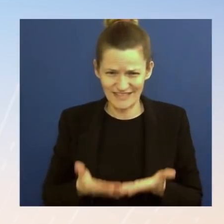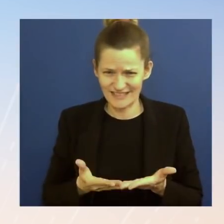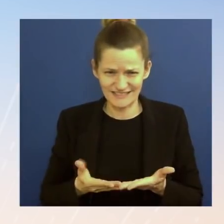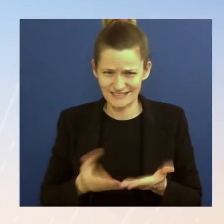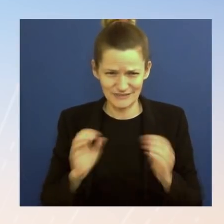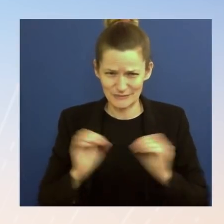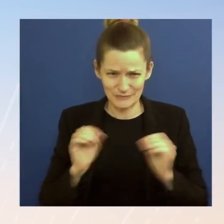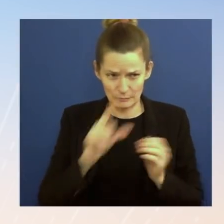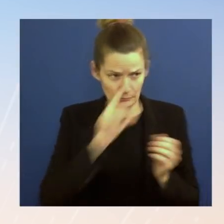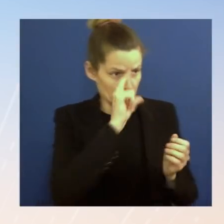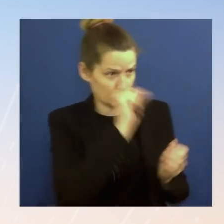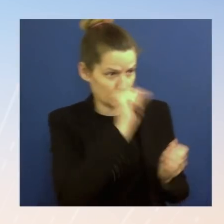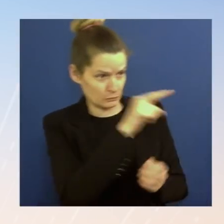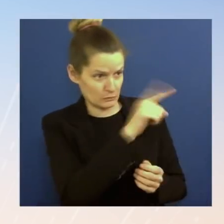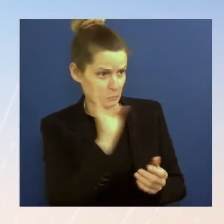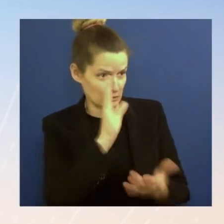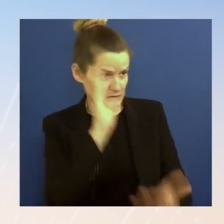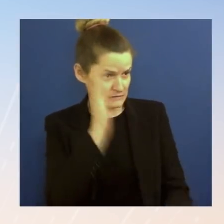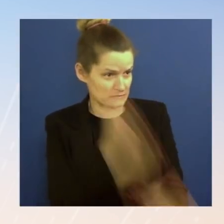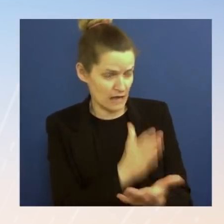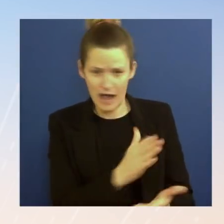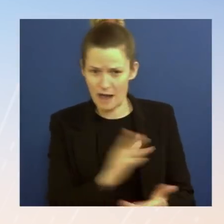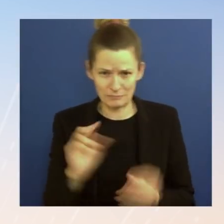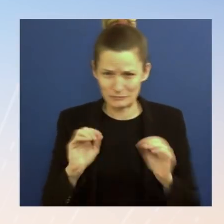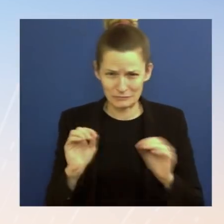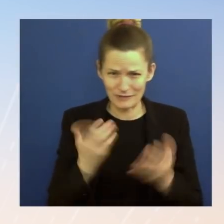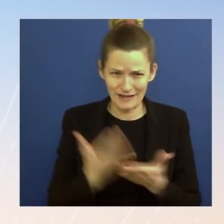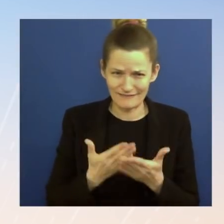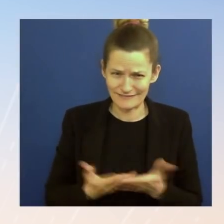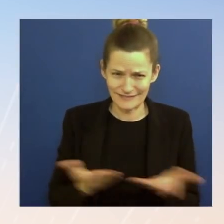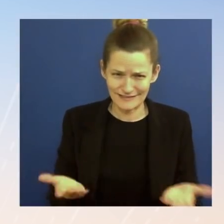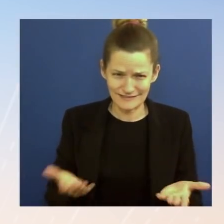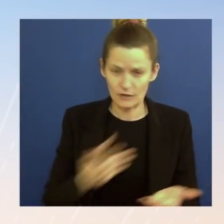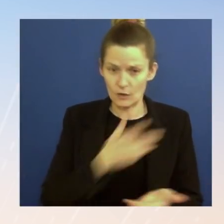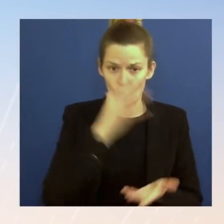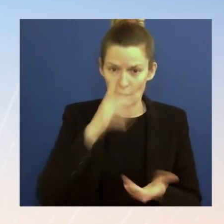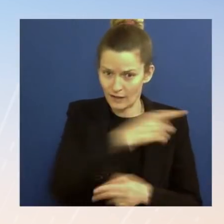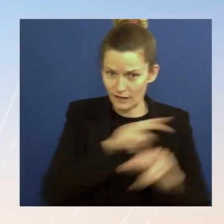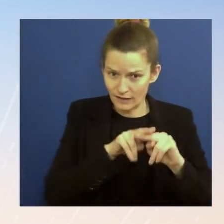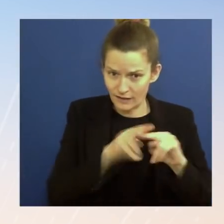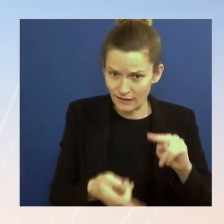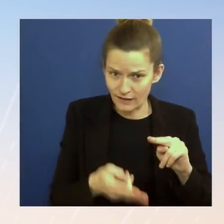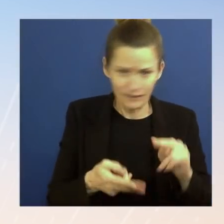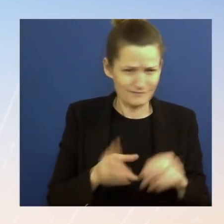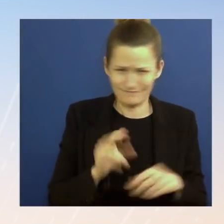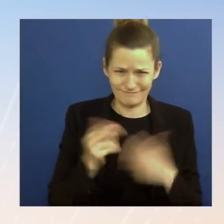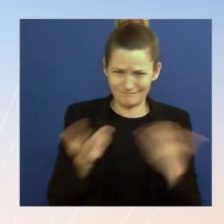But that is really what we would be looking for. Go ahead. The Press: Thank you, Jen. To follow up on the Rome meeting,